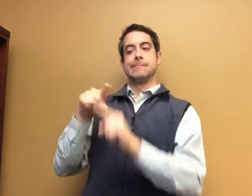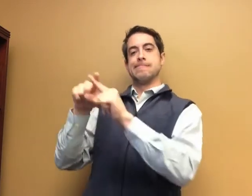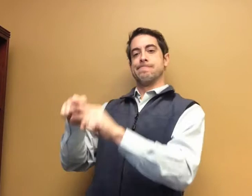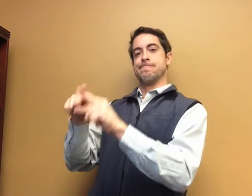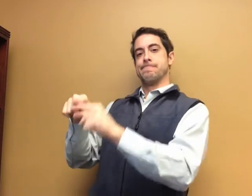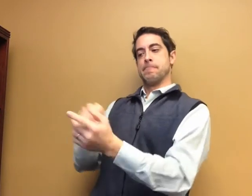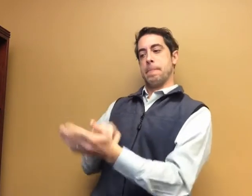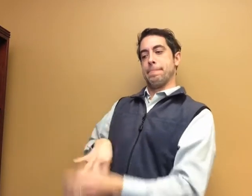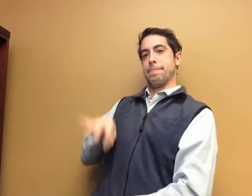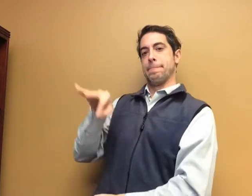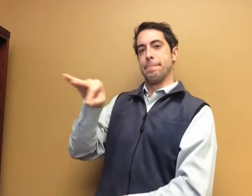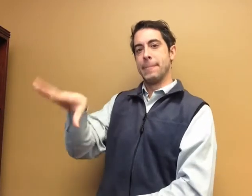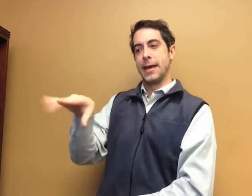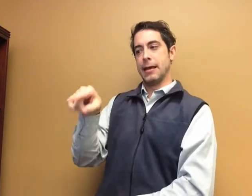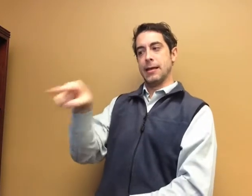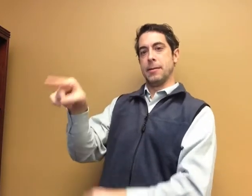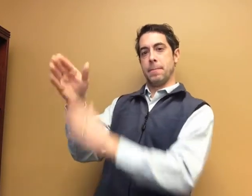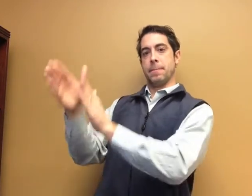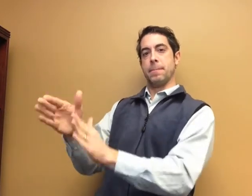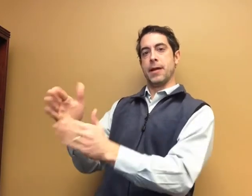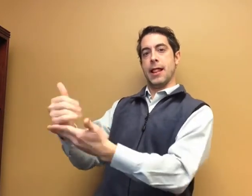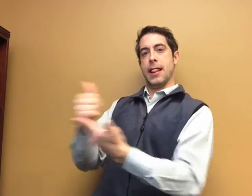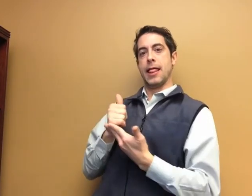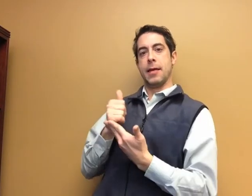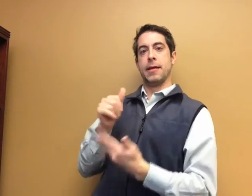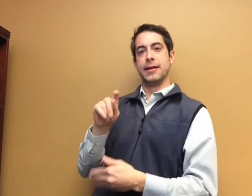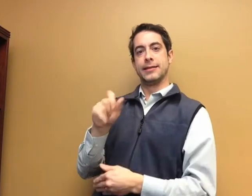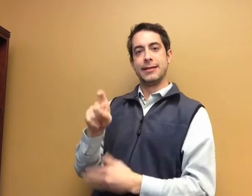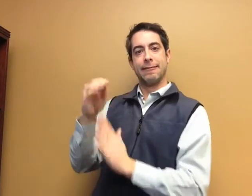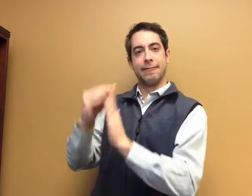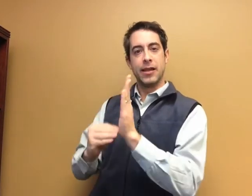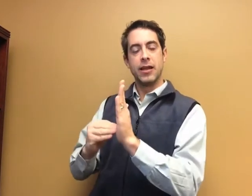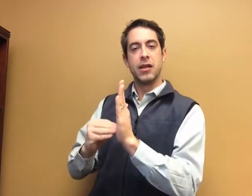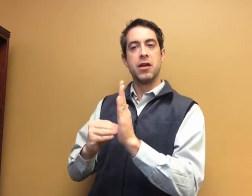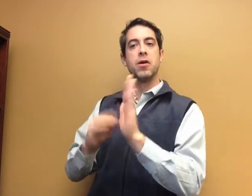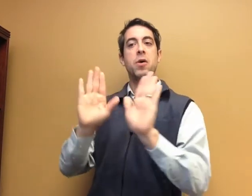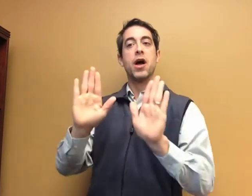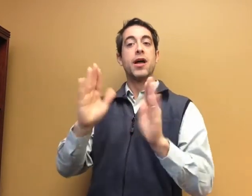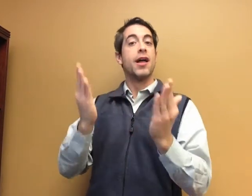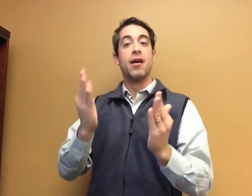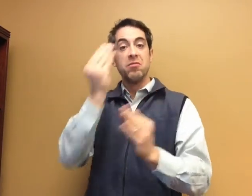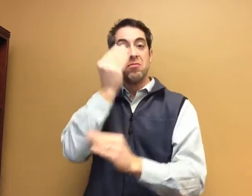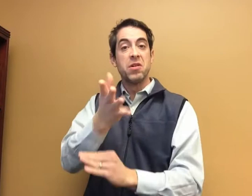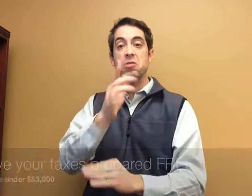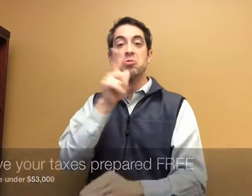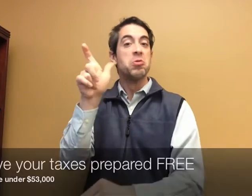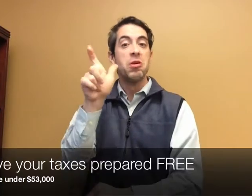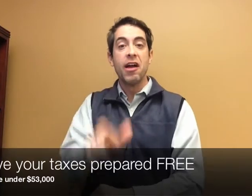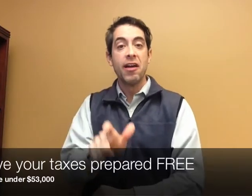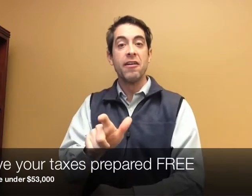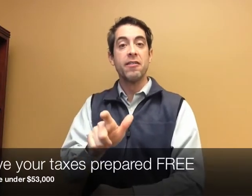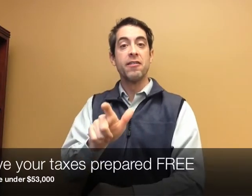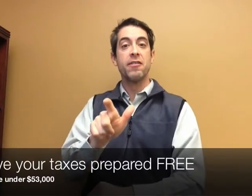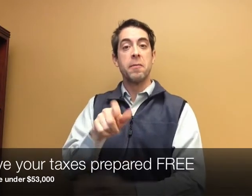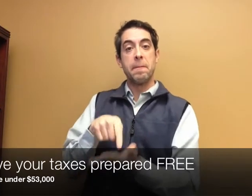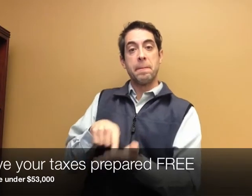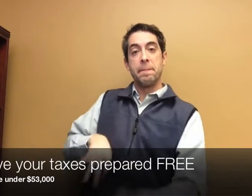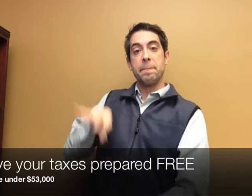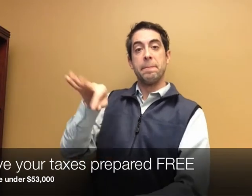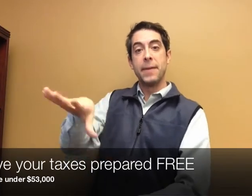rely on a tax preparer to fill out my taxes. And here's the great news, with free tax help,